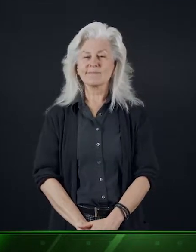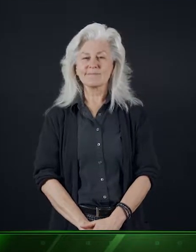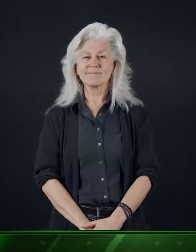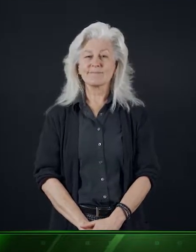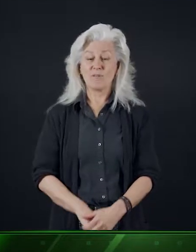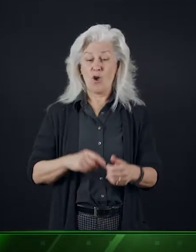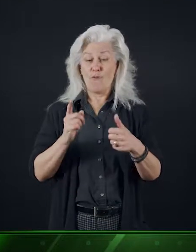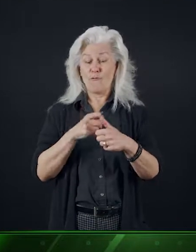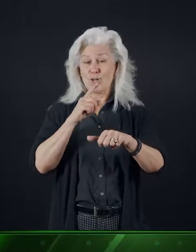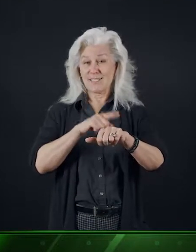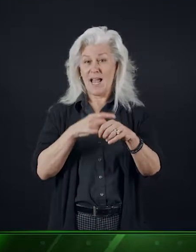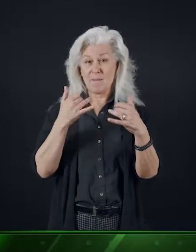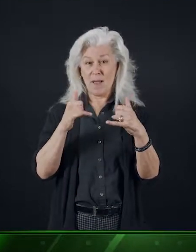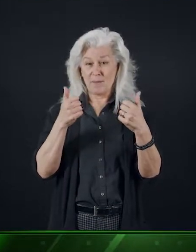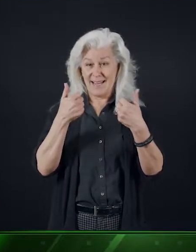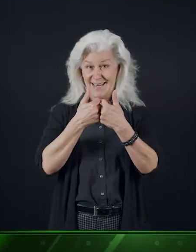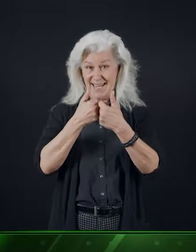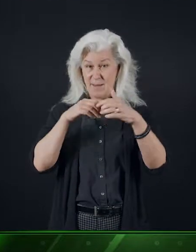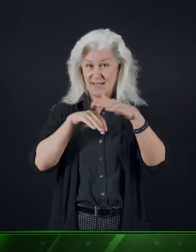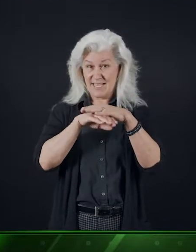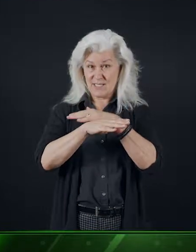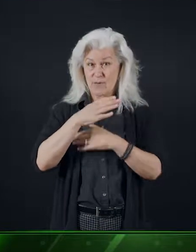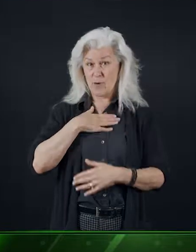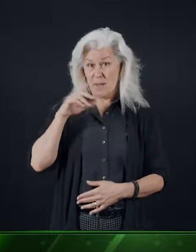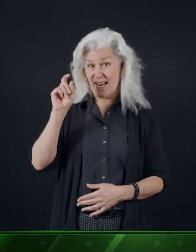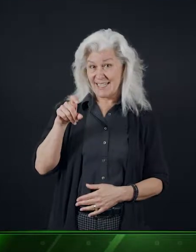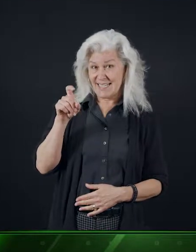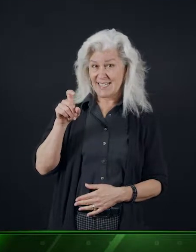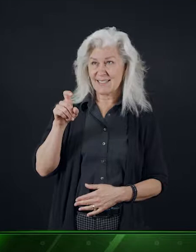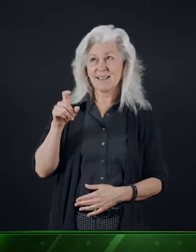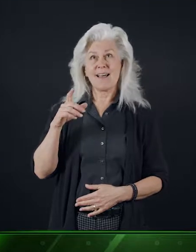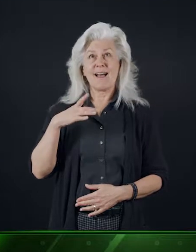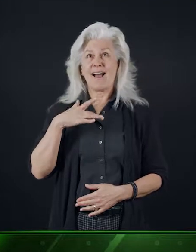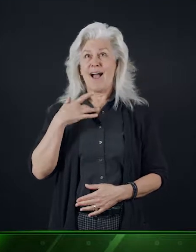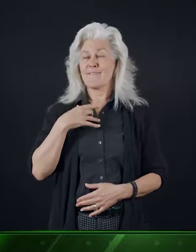The first time I played a game that was accessible to my needs, I mean, I felt free.